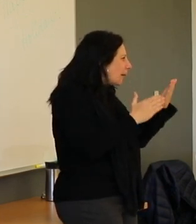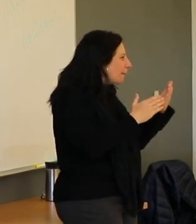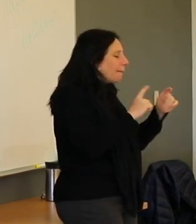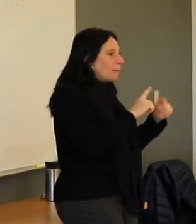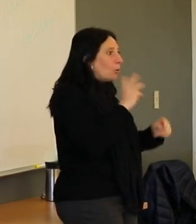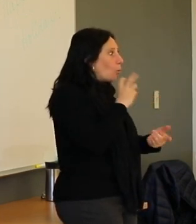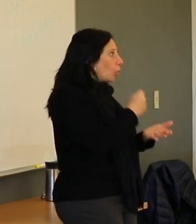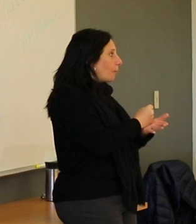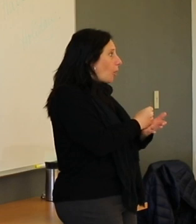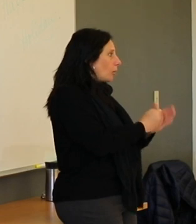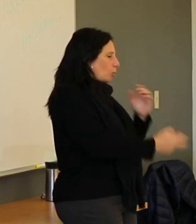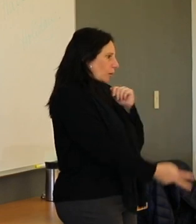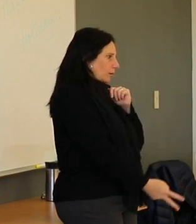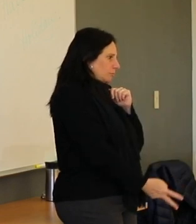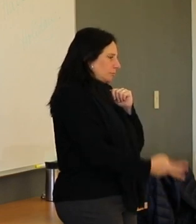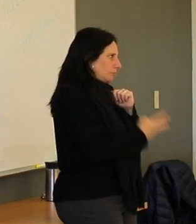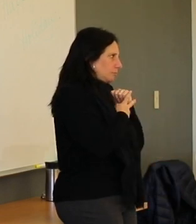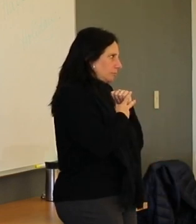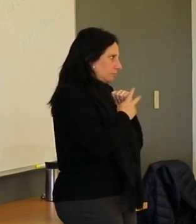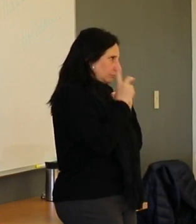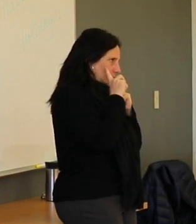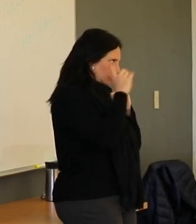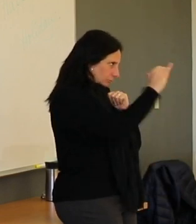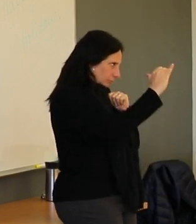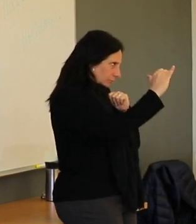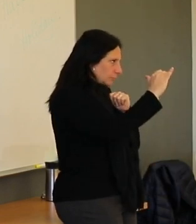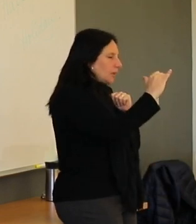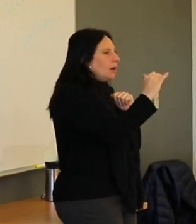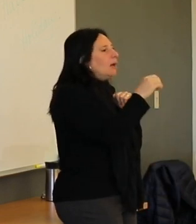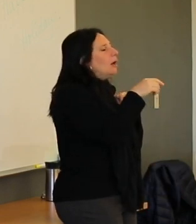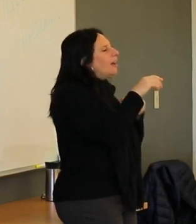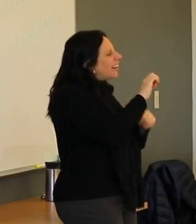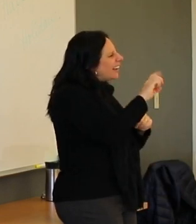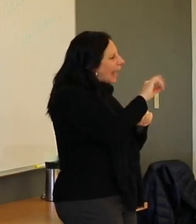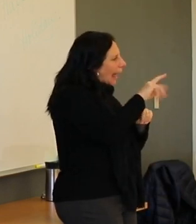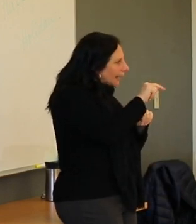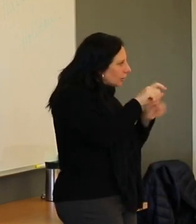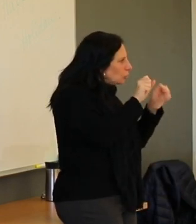and you'll just go in edit and select when you want that to start.